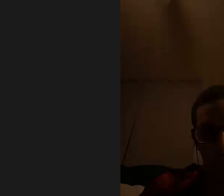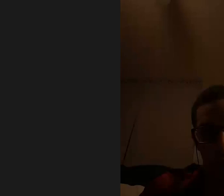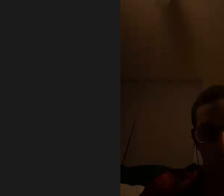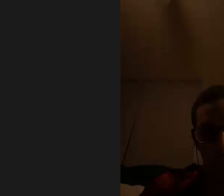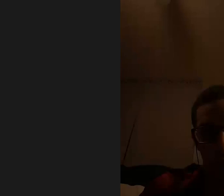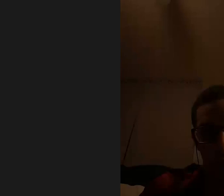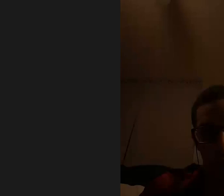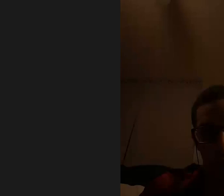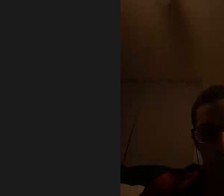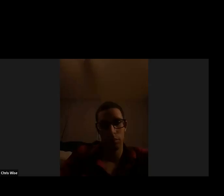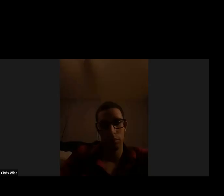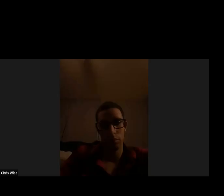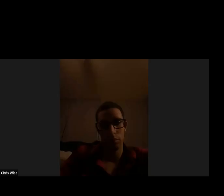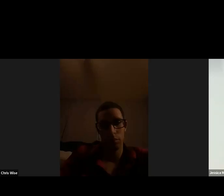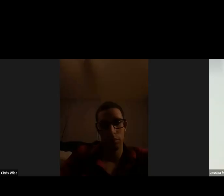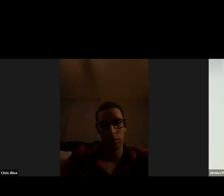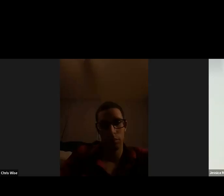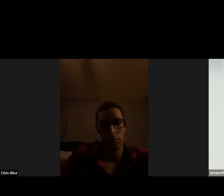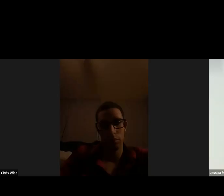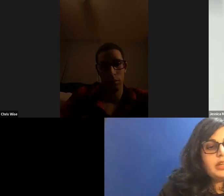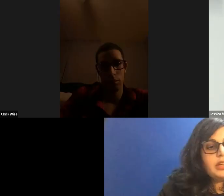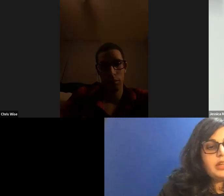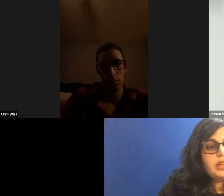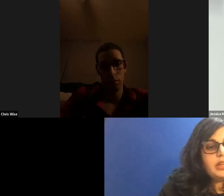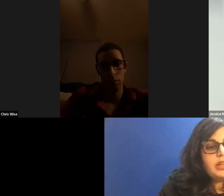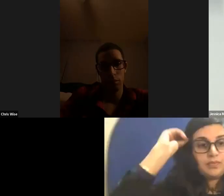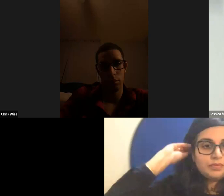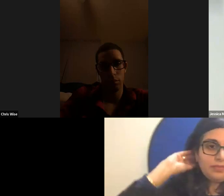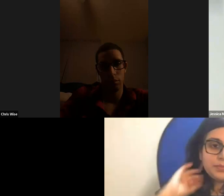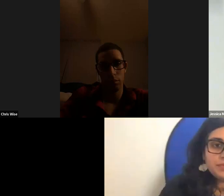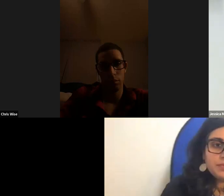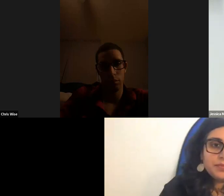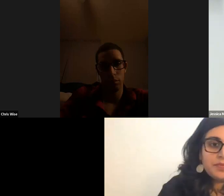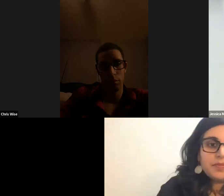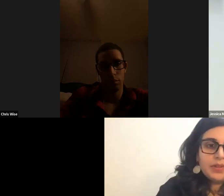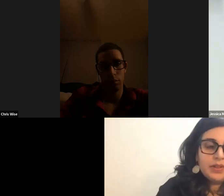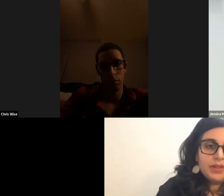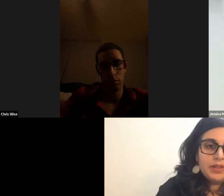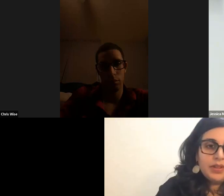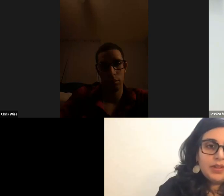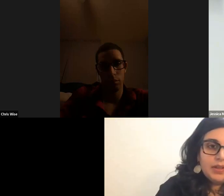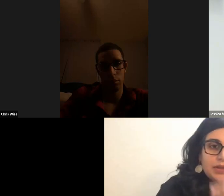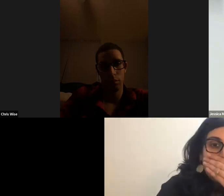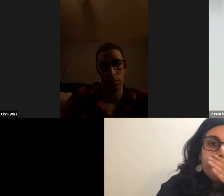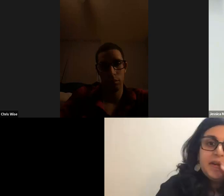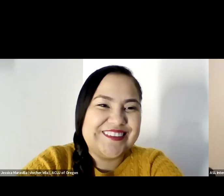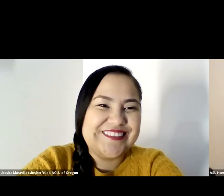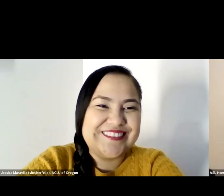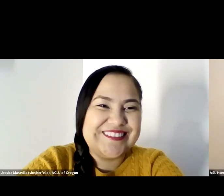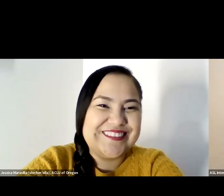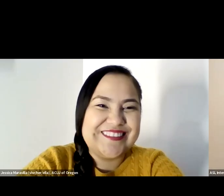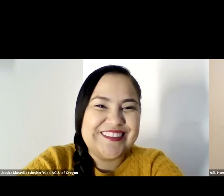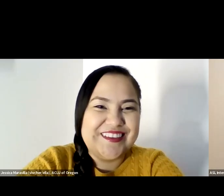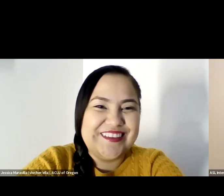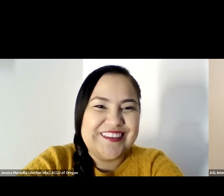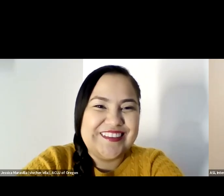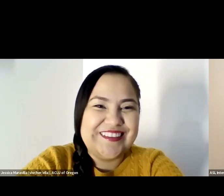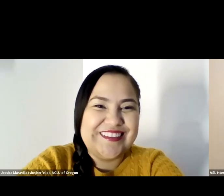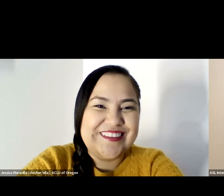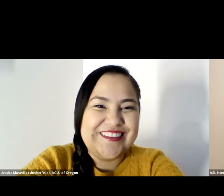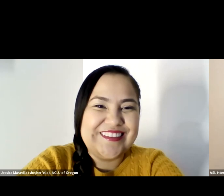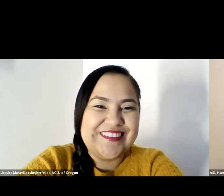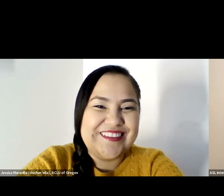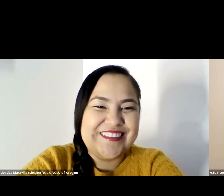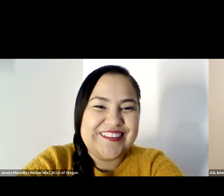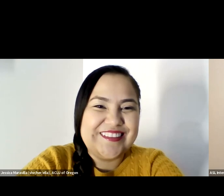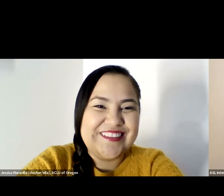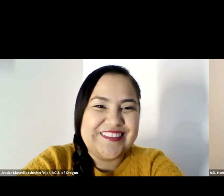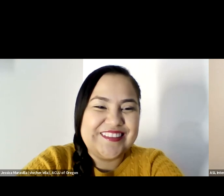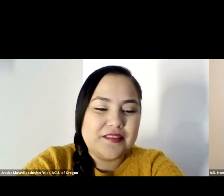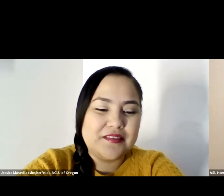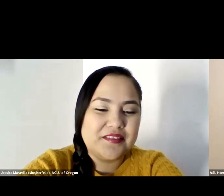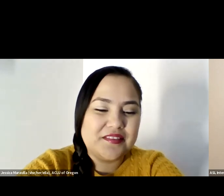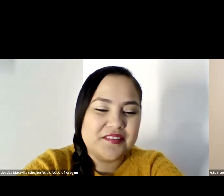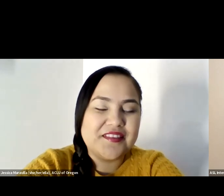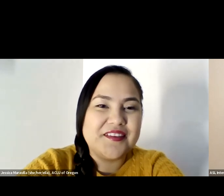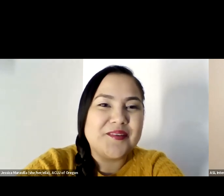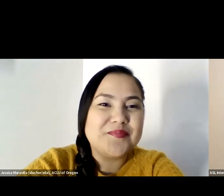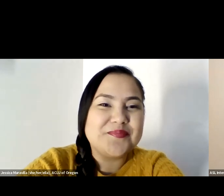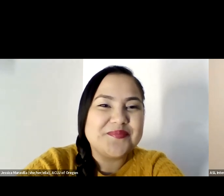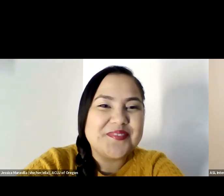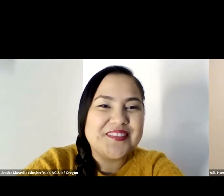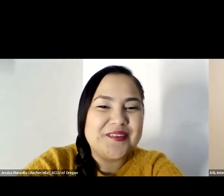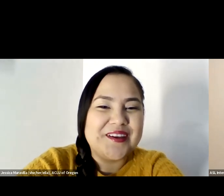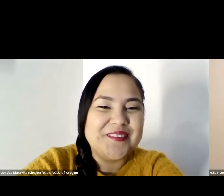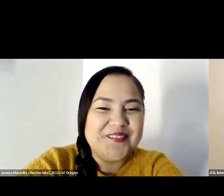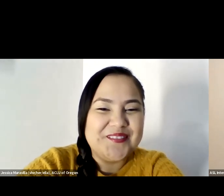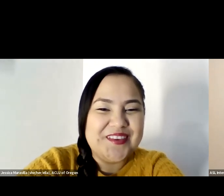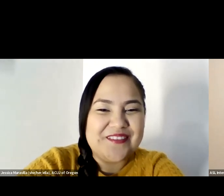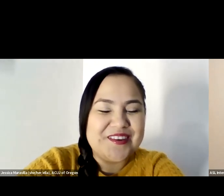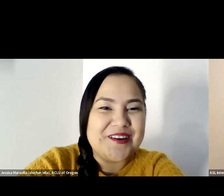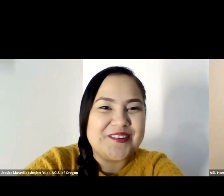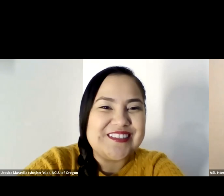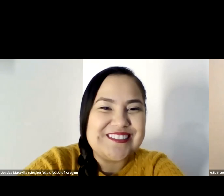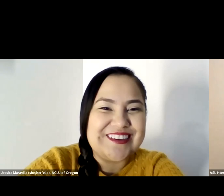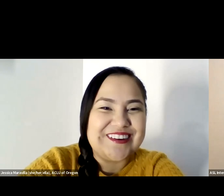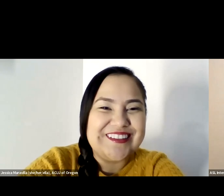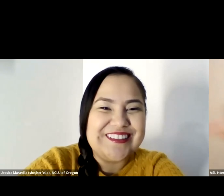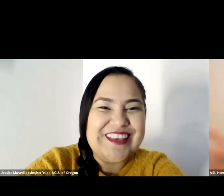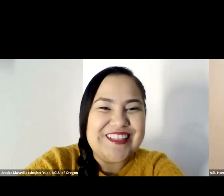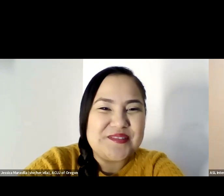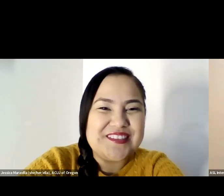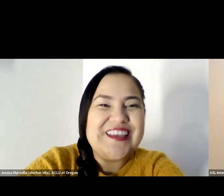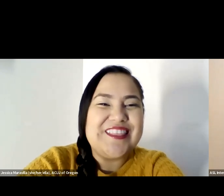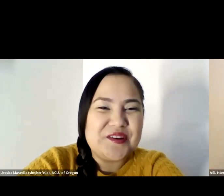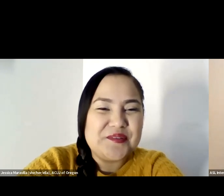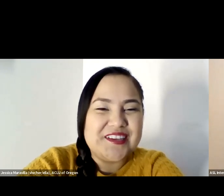Wise. If you'd like to share your story with us.